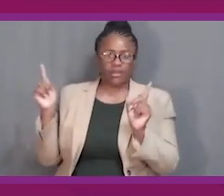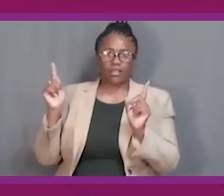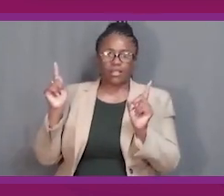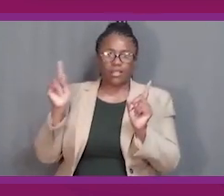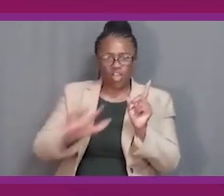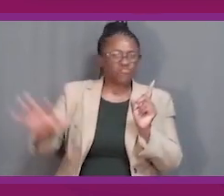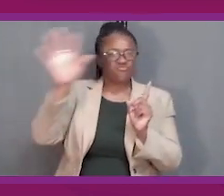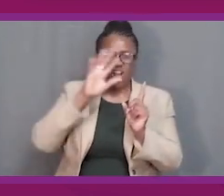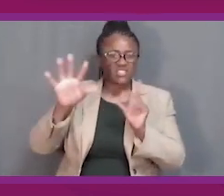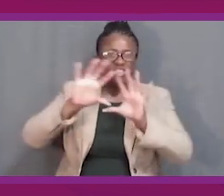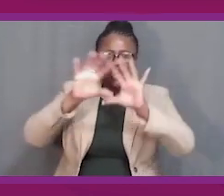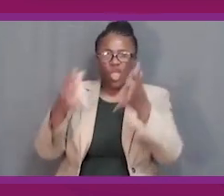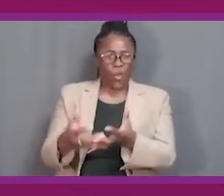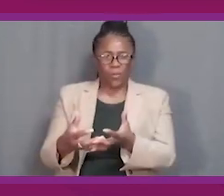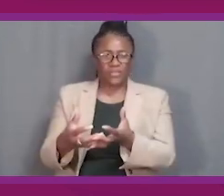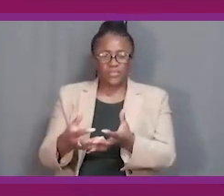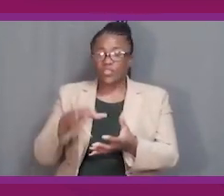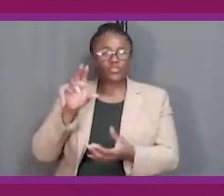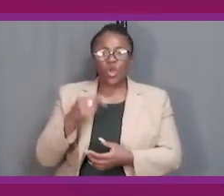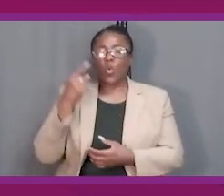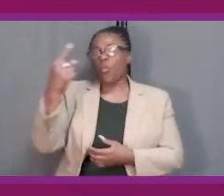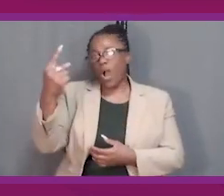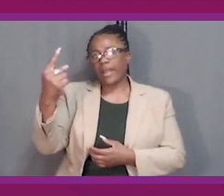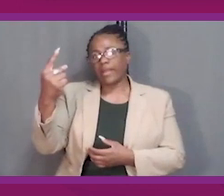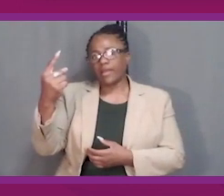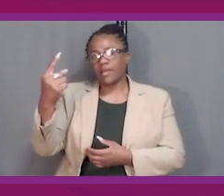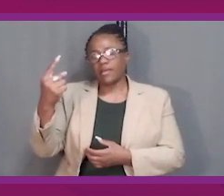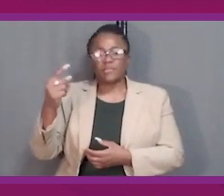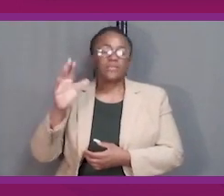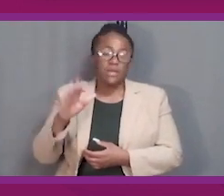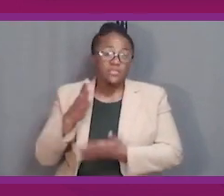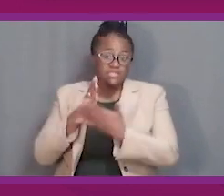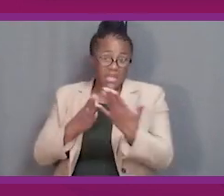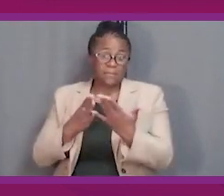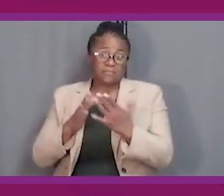threads that yes, everybody can agree that is disability, but then there's a huge gray space